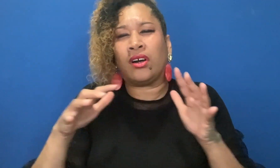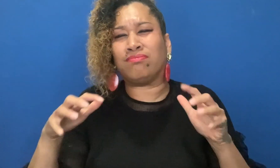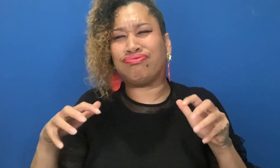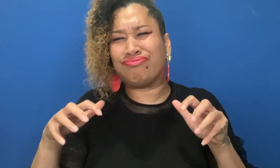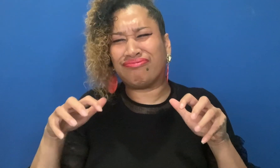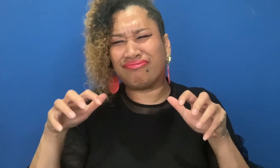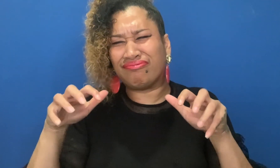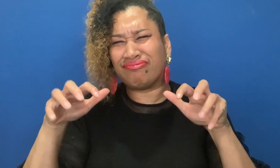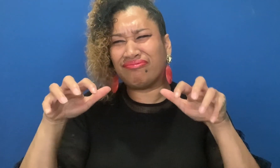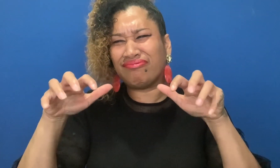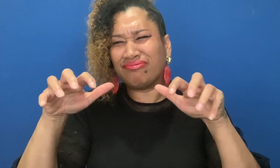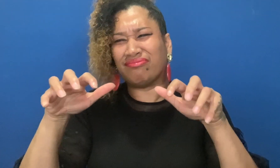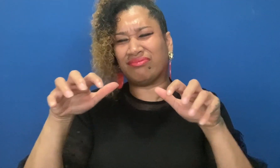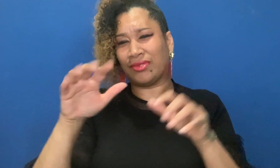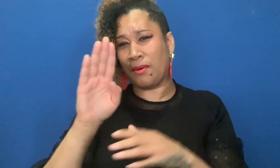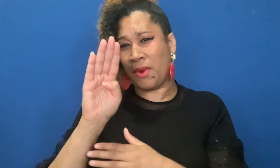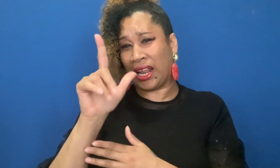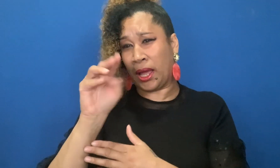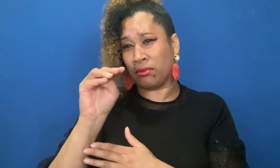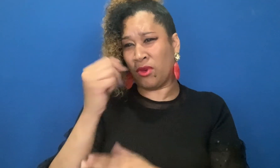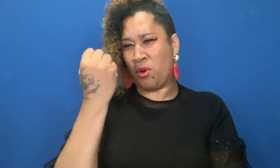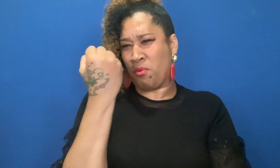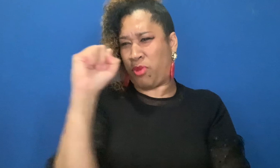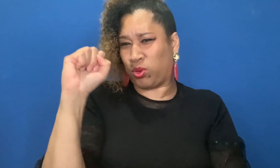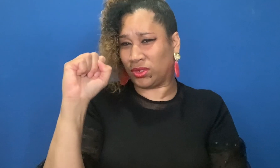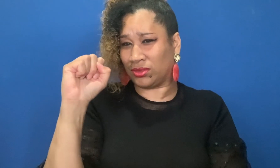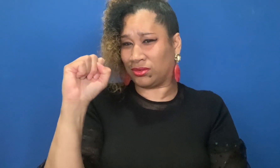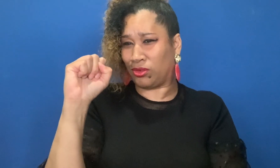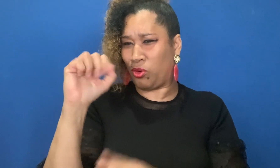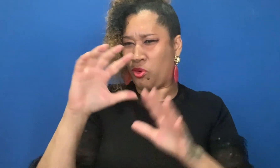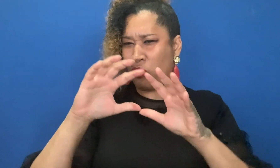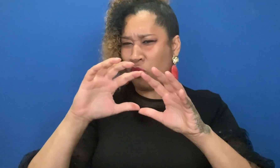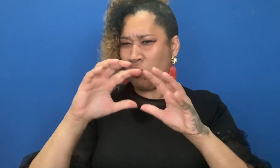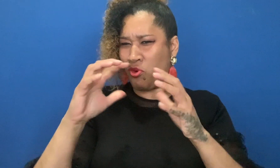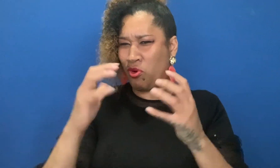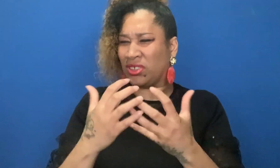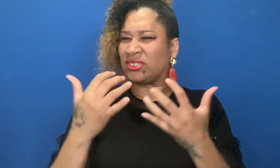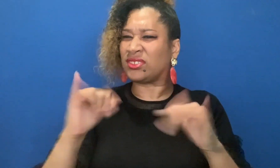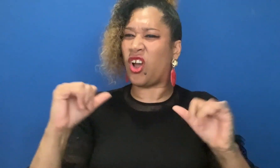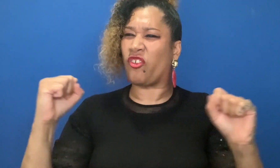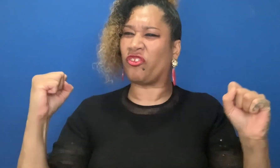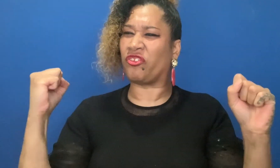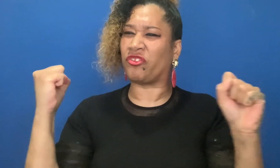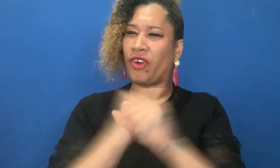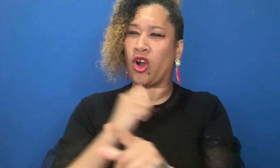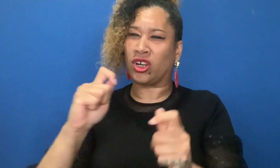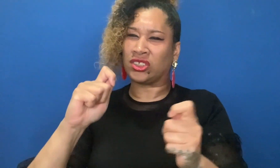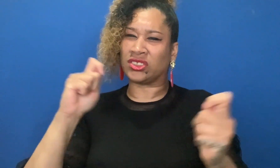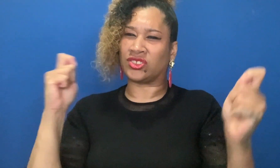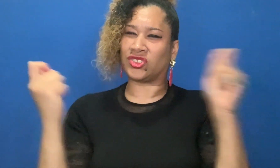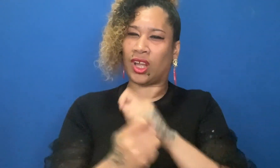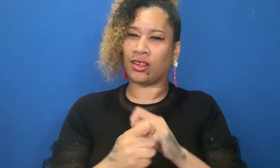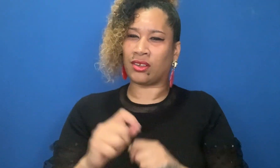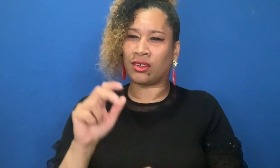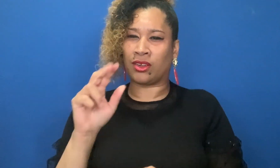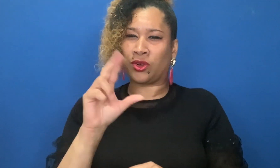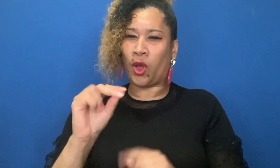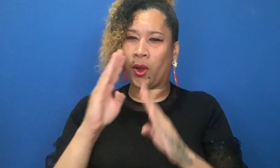I mean, so many BLM protesters around the world are still fighting for change.